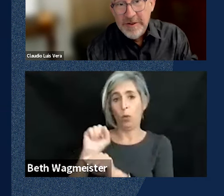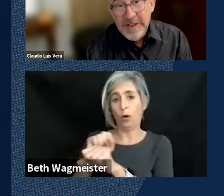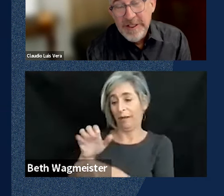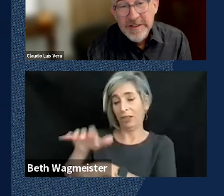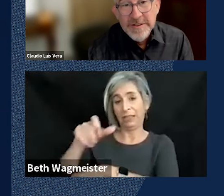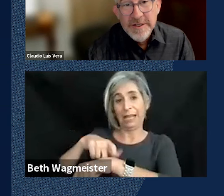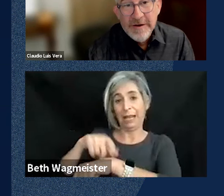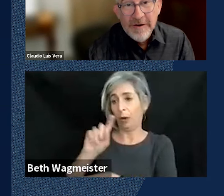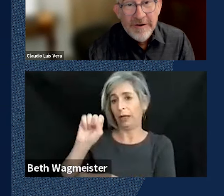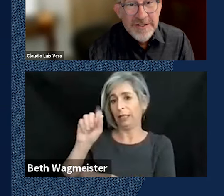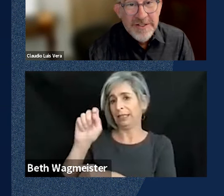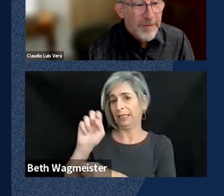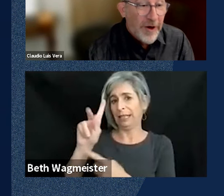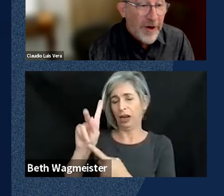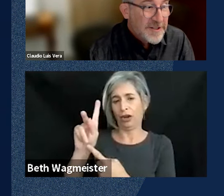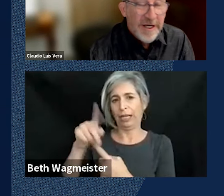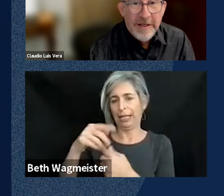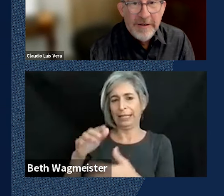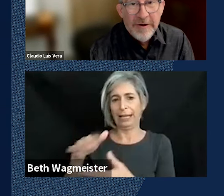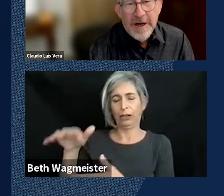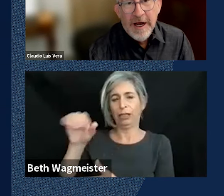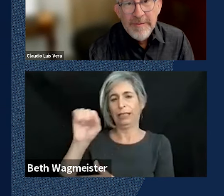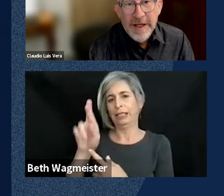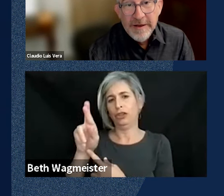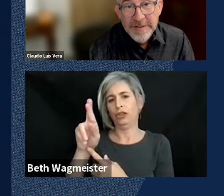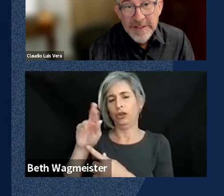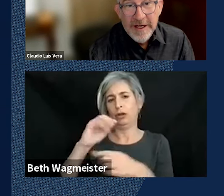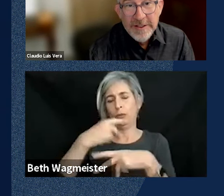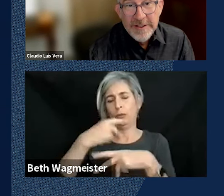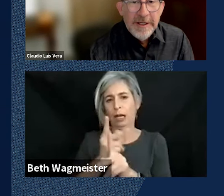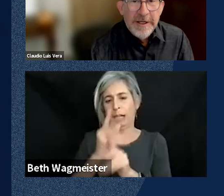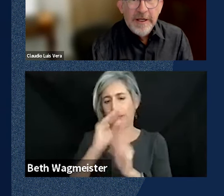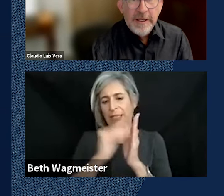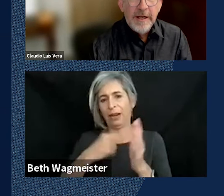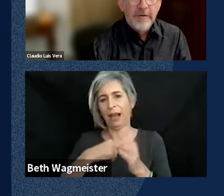Tanguy is our senior product designer, I'm head of strategy.